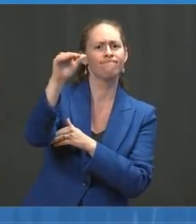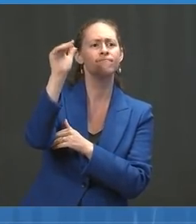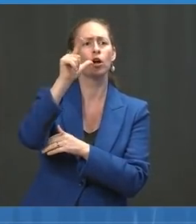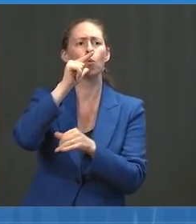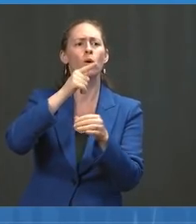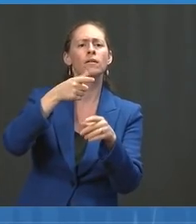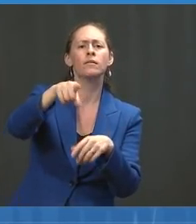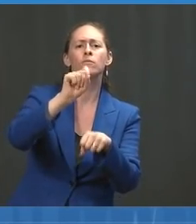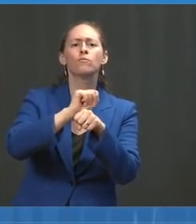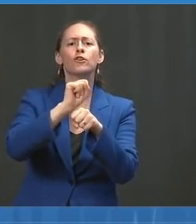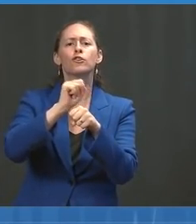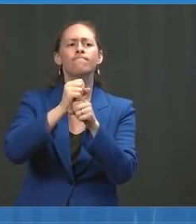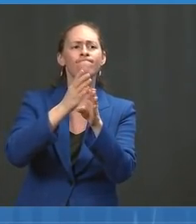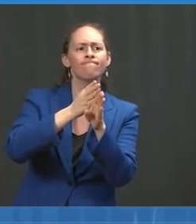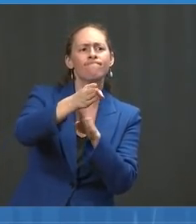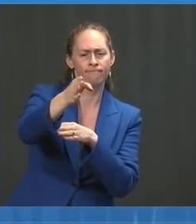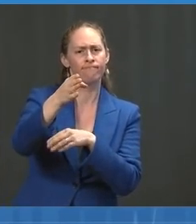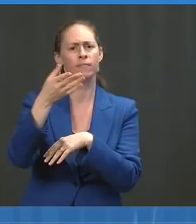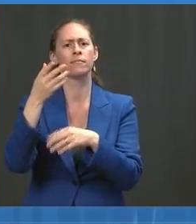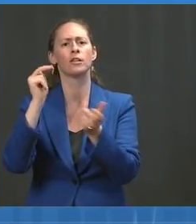will be required to have vaccinated staff.